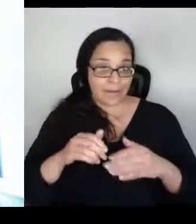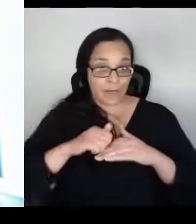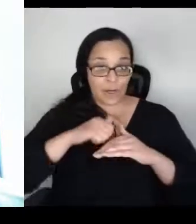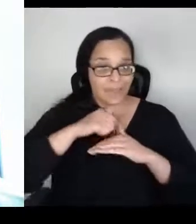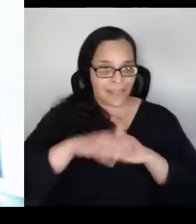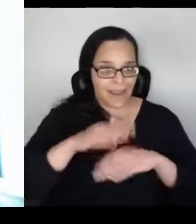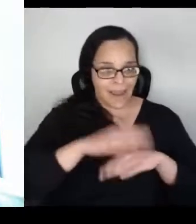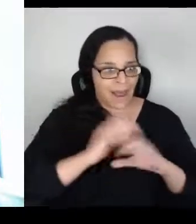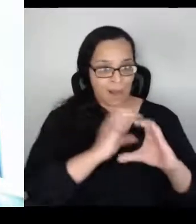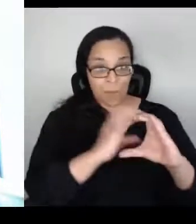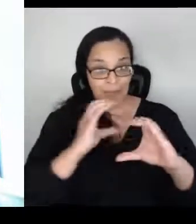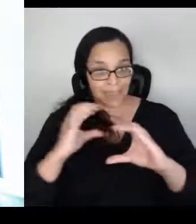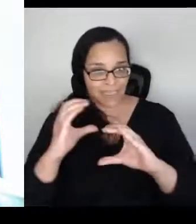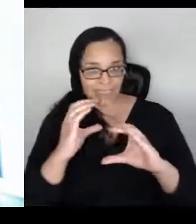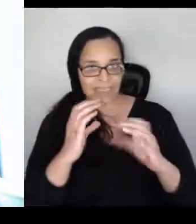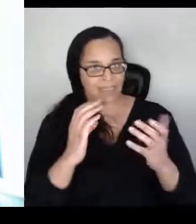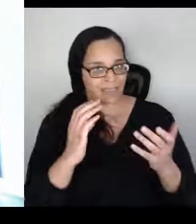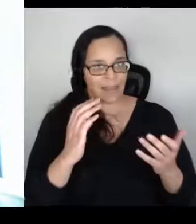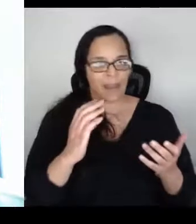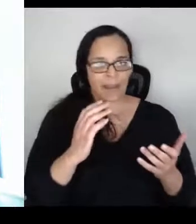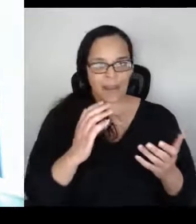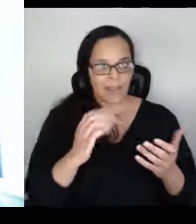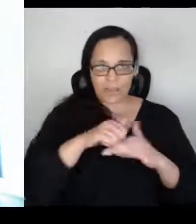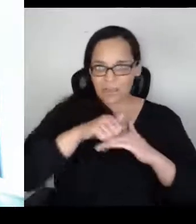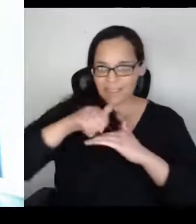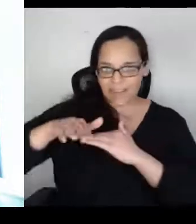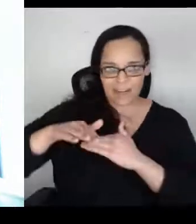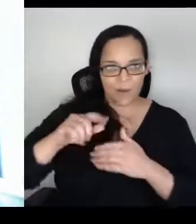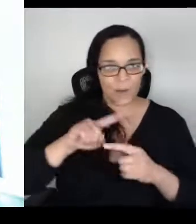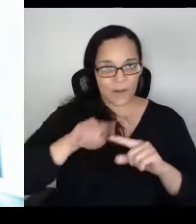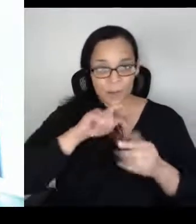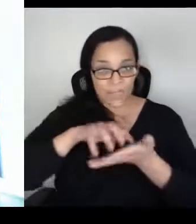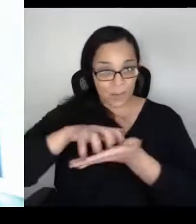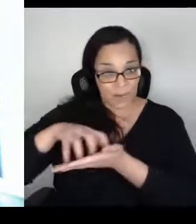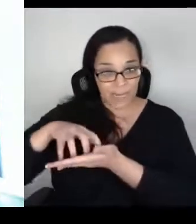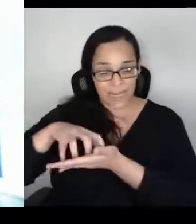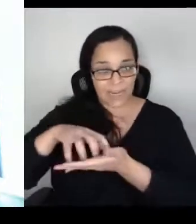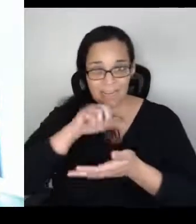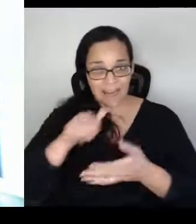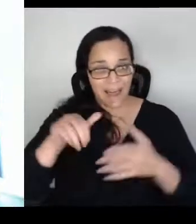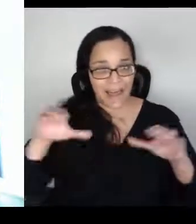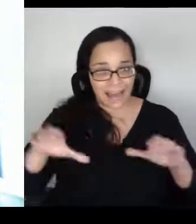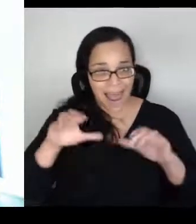is not an act of violence, but it's in fact, an act of violence towards the humanity